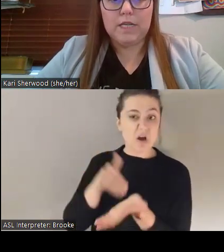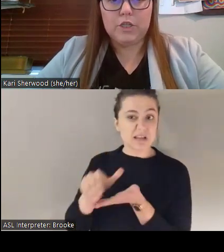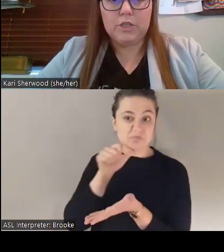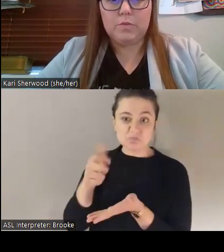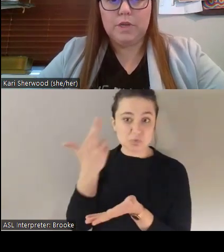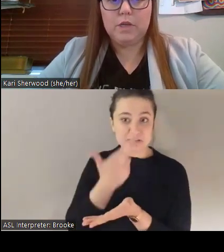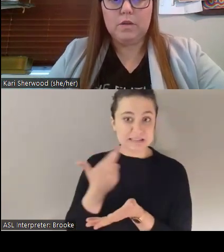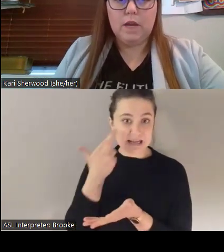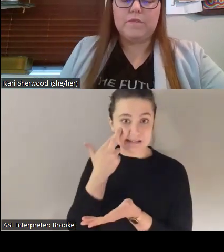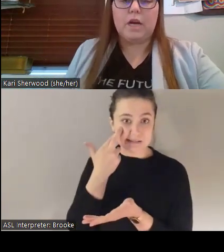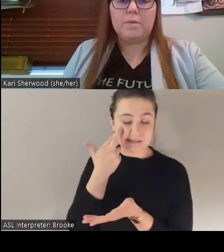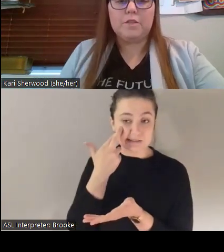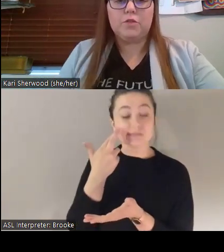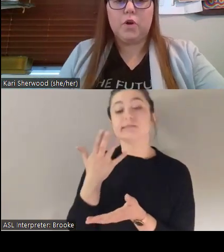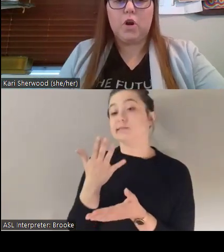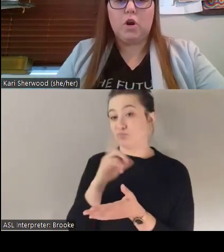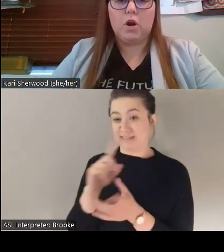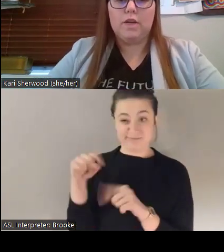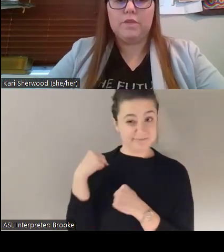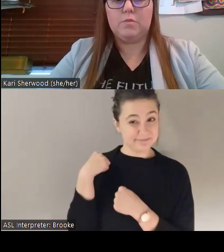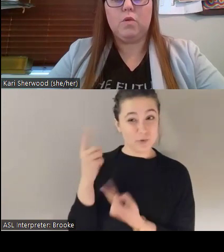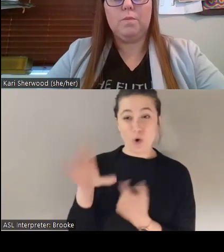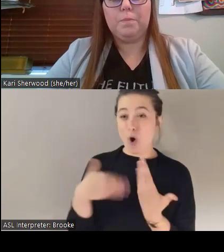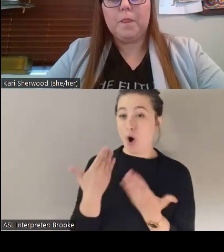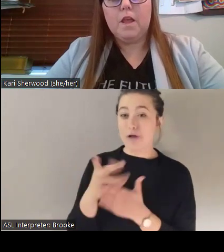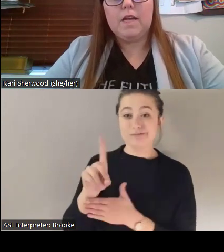conditions we have talked about so far are invisible.